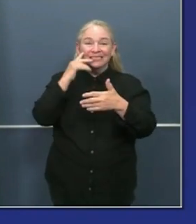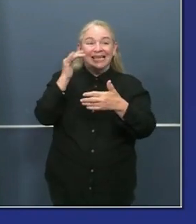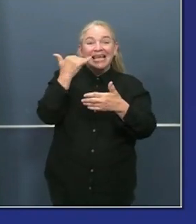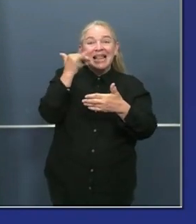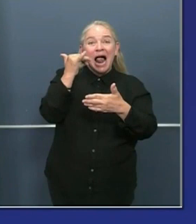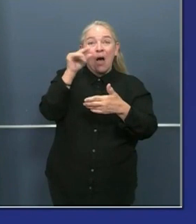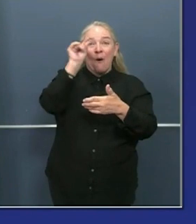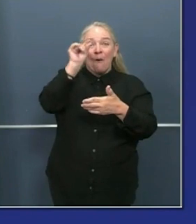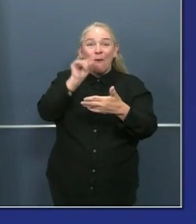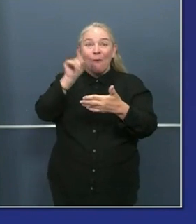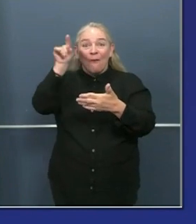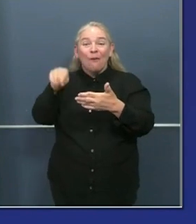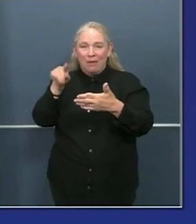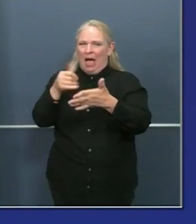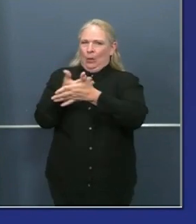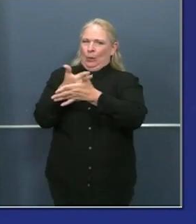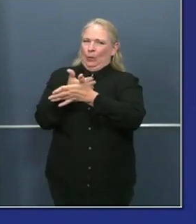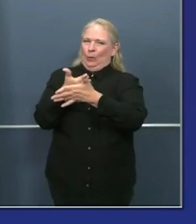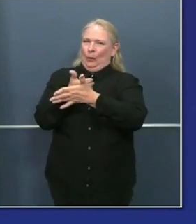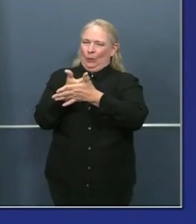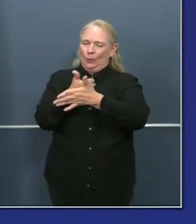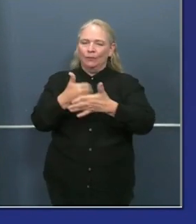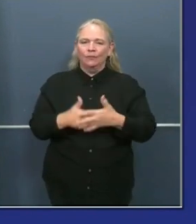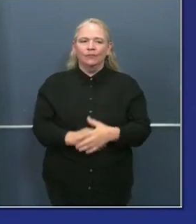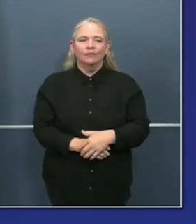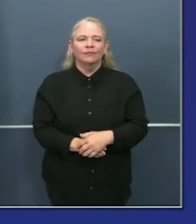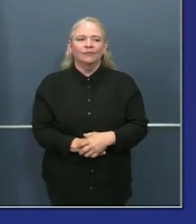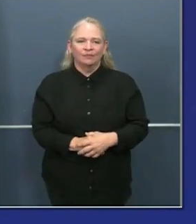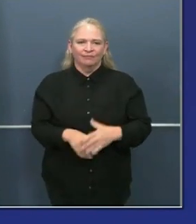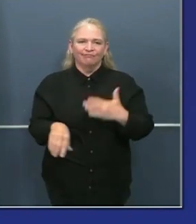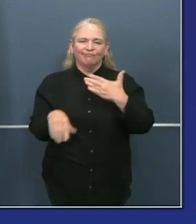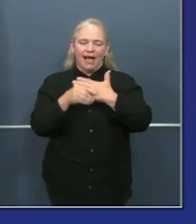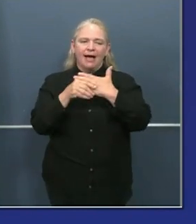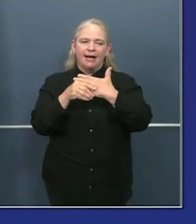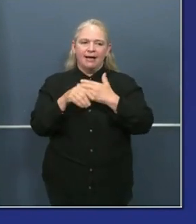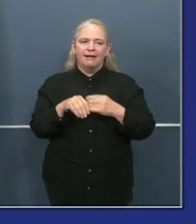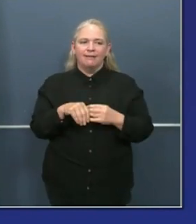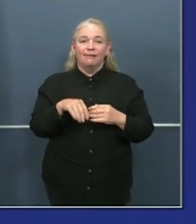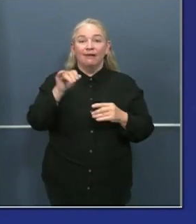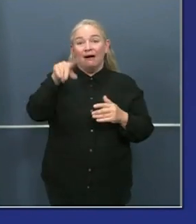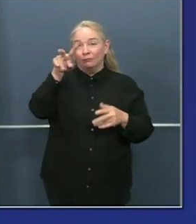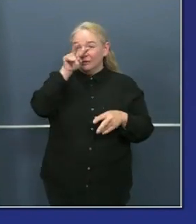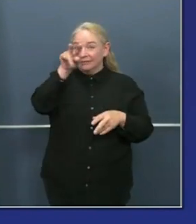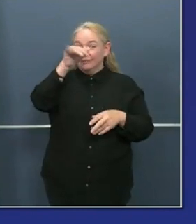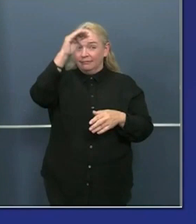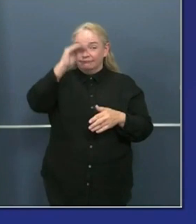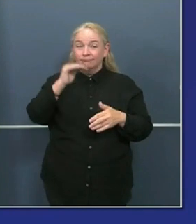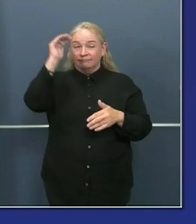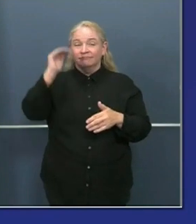ON, OFF NOW, BACK ON. SANTA CLARA NO LONGER ON. WE HAVE IN TOTAL NEW UPDATED